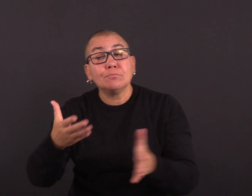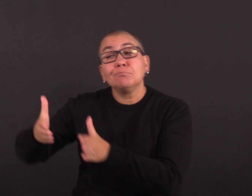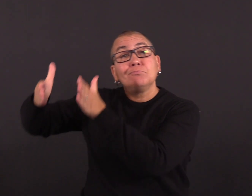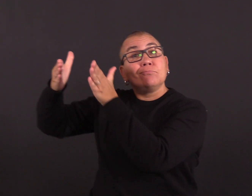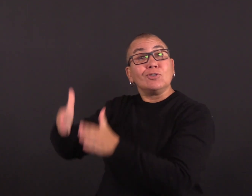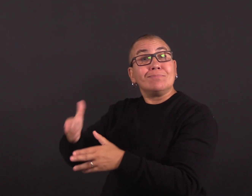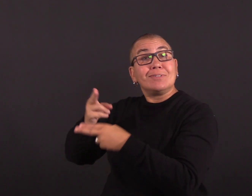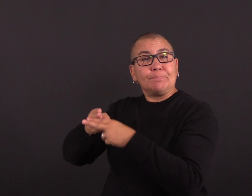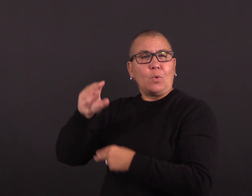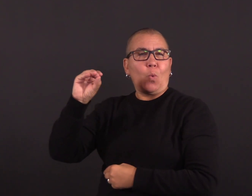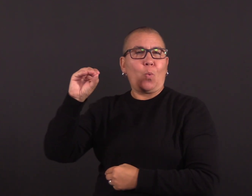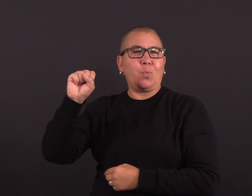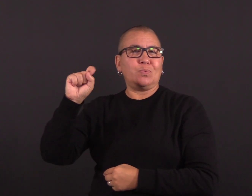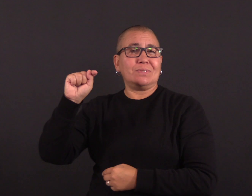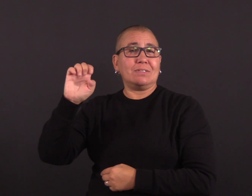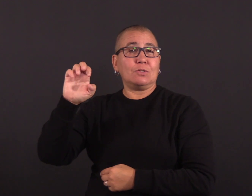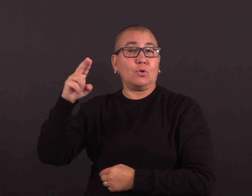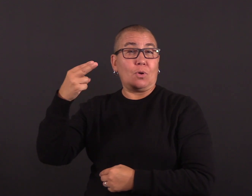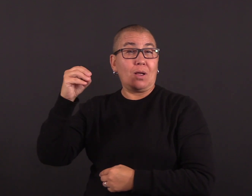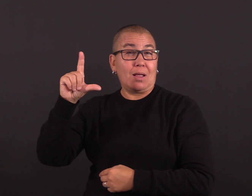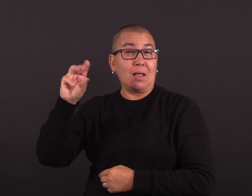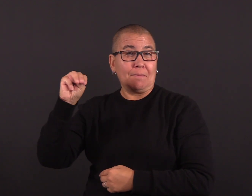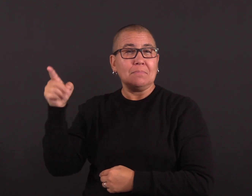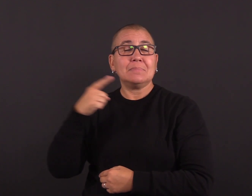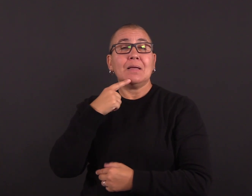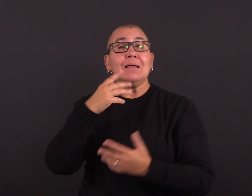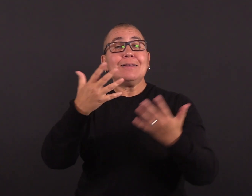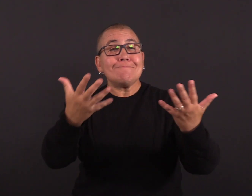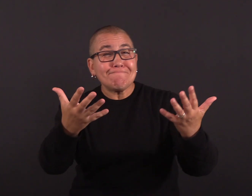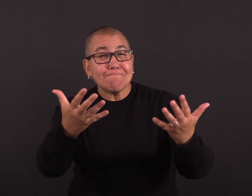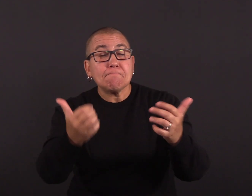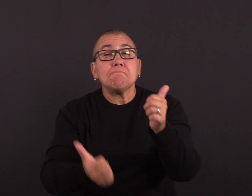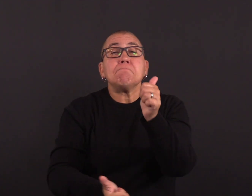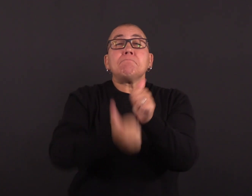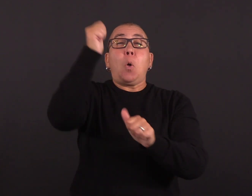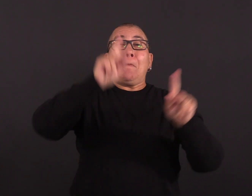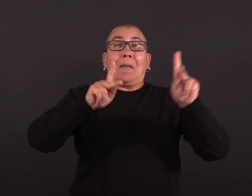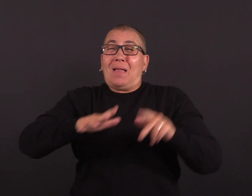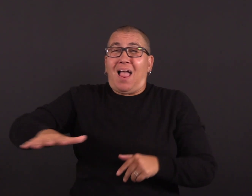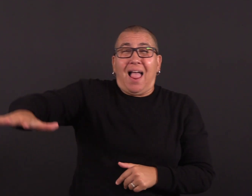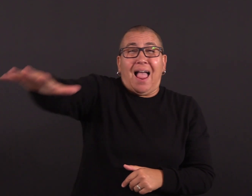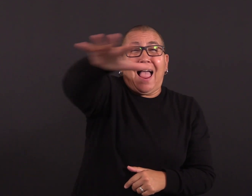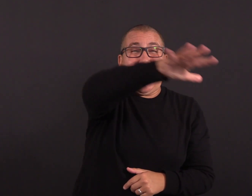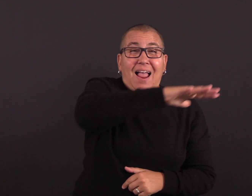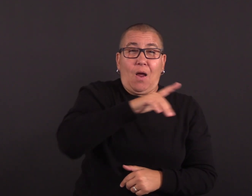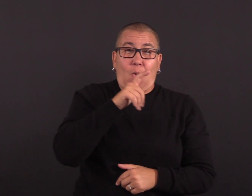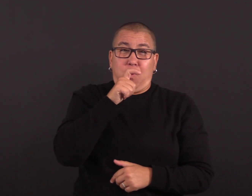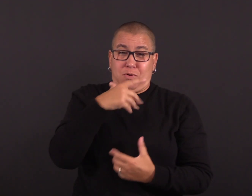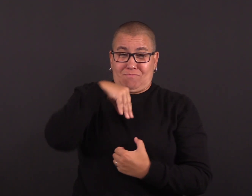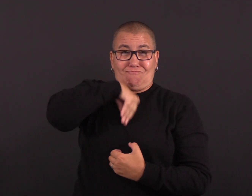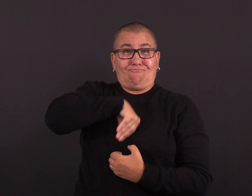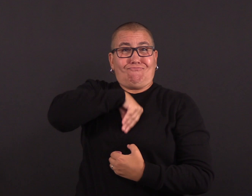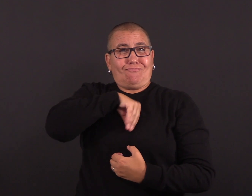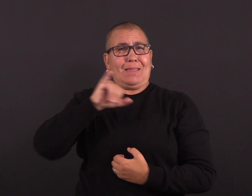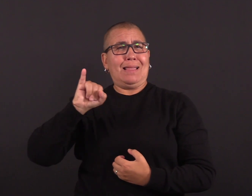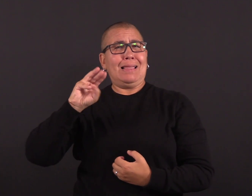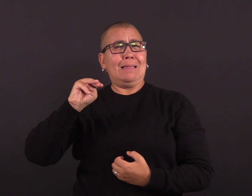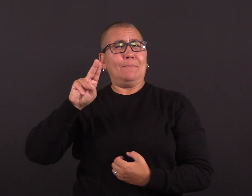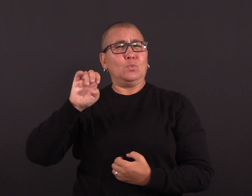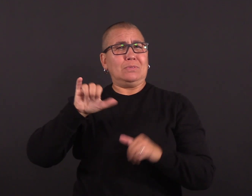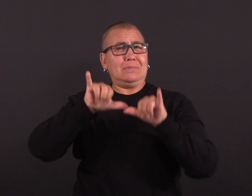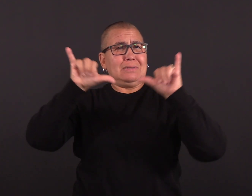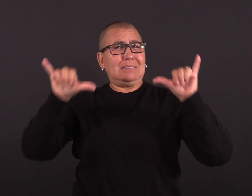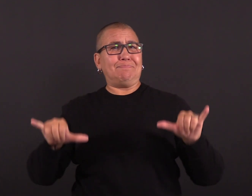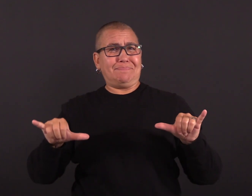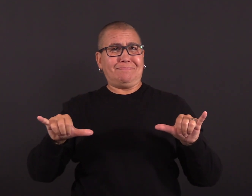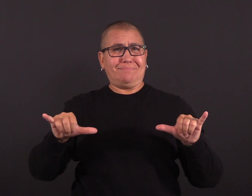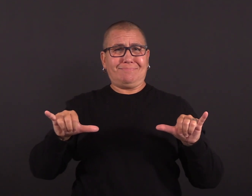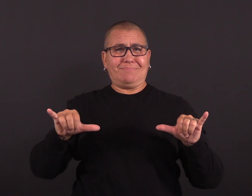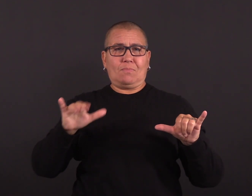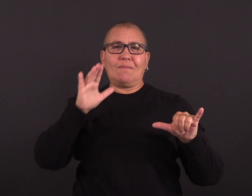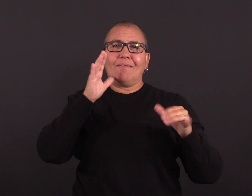reason to wait to see if it gets worse. "The only thing that makes this seasonal